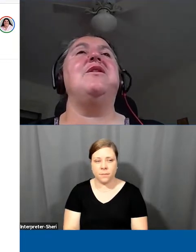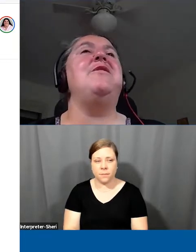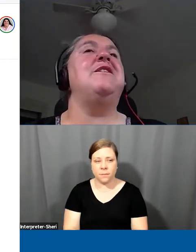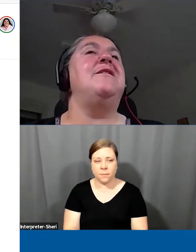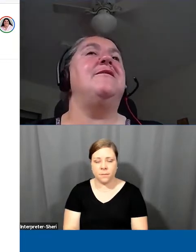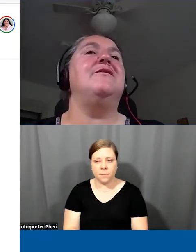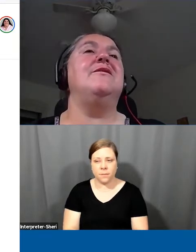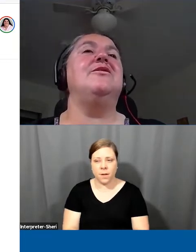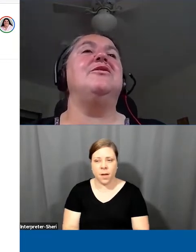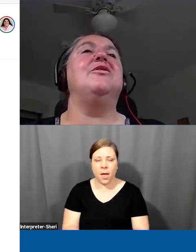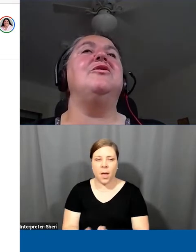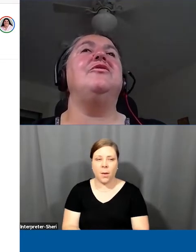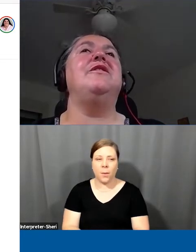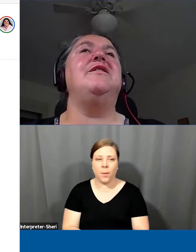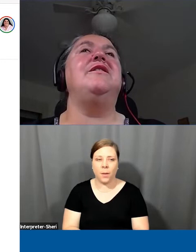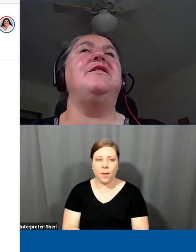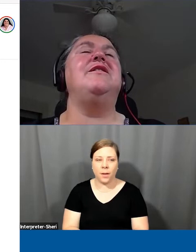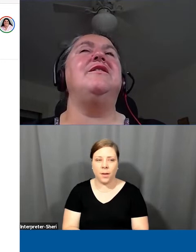Oh, come on. Covid.gov.